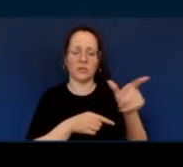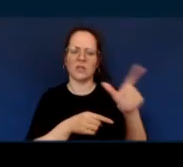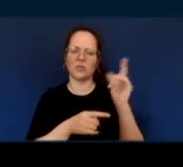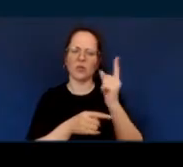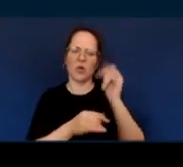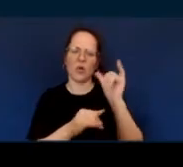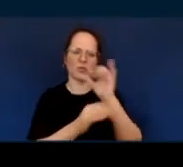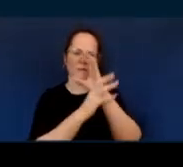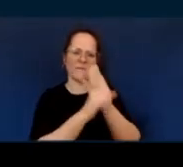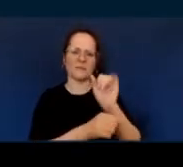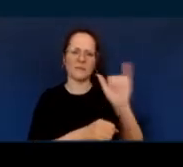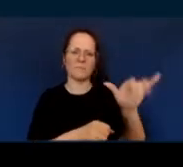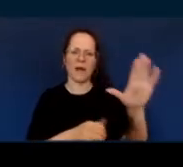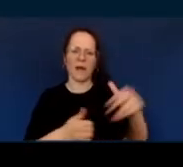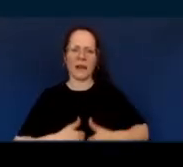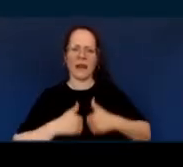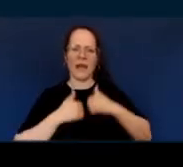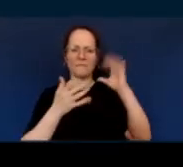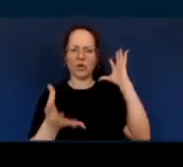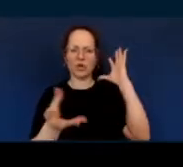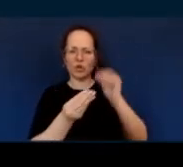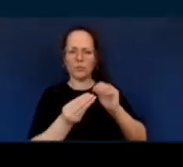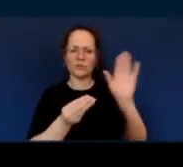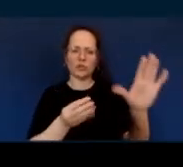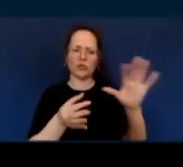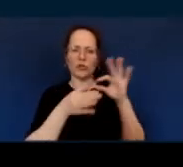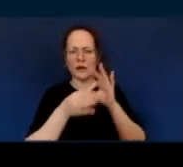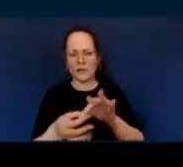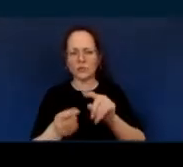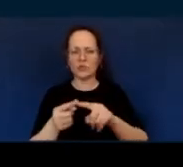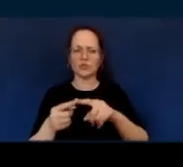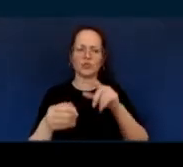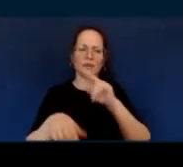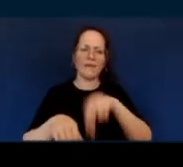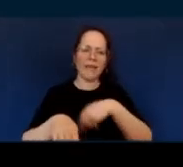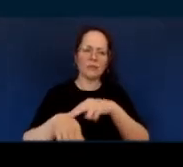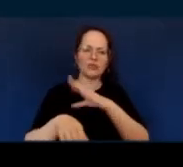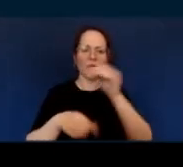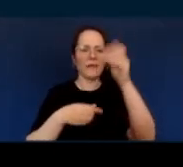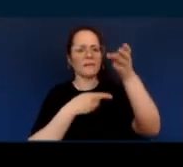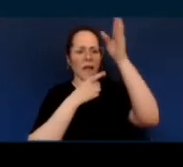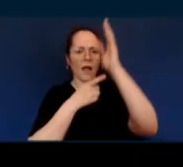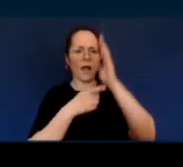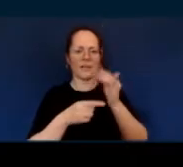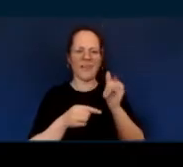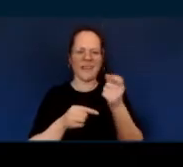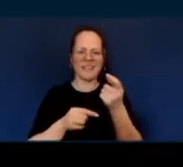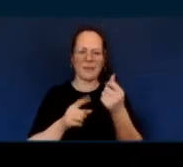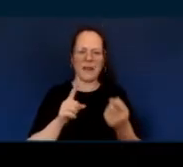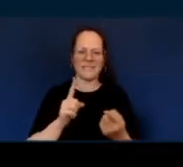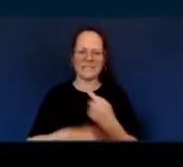LEG OF HUMANS AND THEIR CONNECTION TOINATE AND YOU ARE TO GOD. THIS IS A BIT OF DETOUR FROM THE WOMEN'S REPRODUCTIVE BODY, BUT